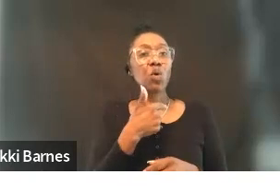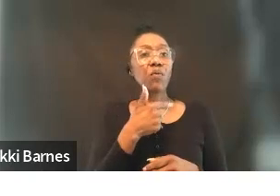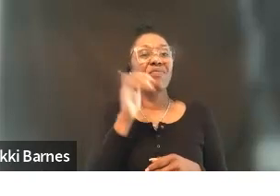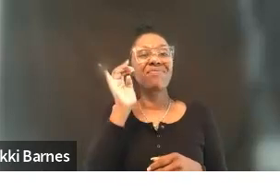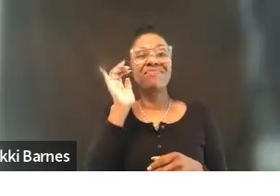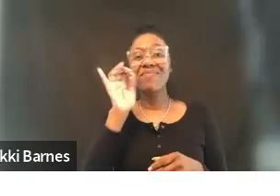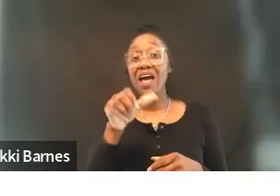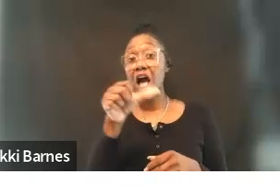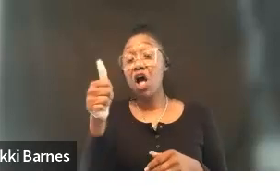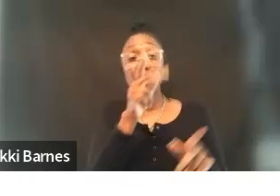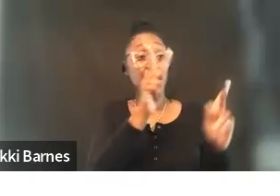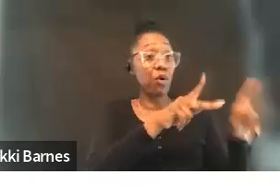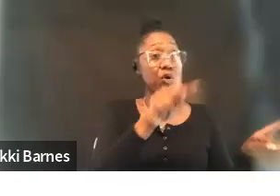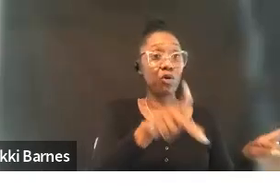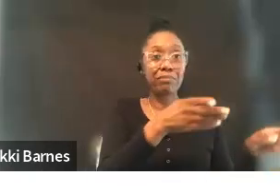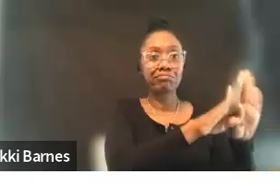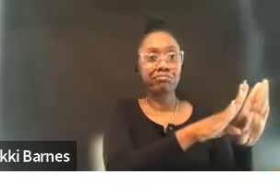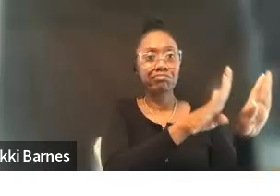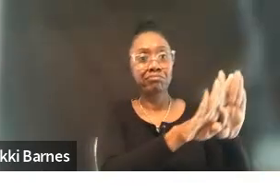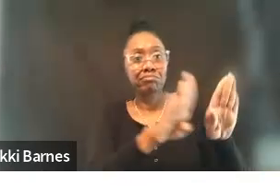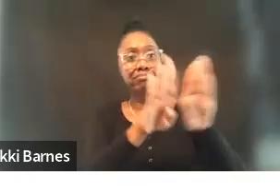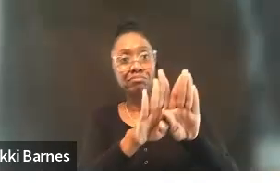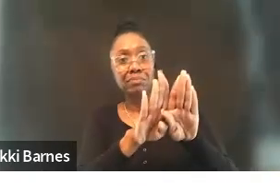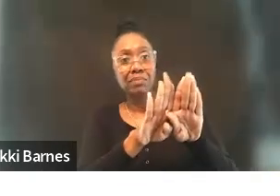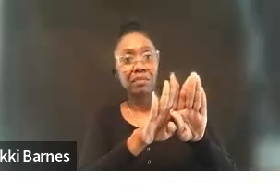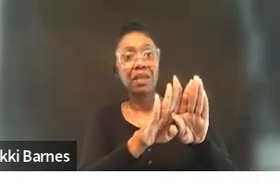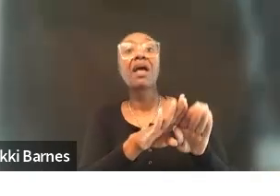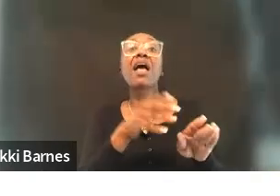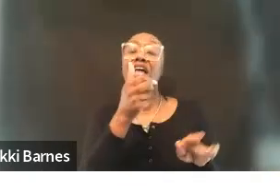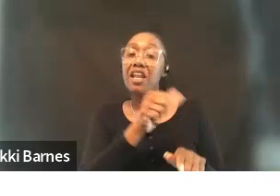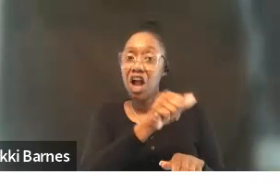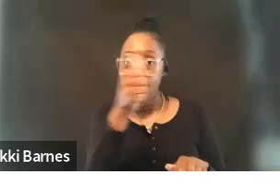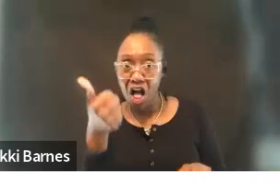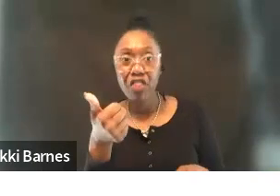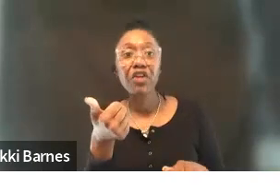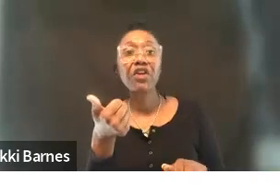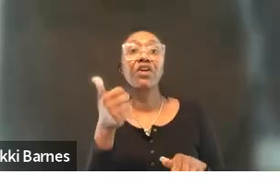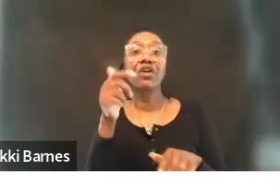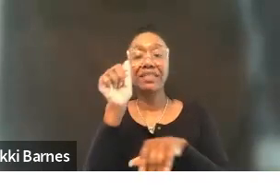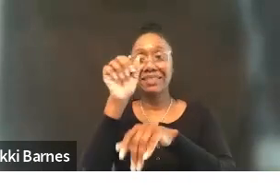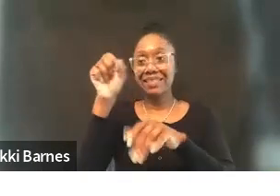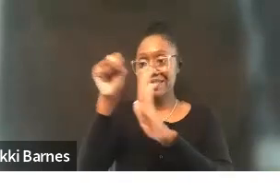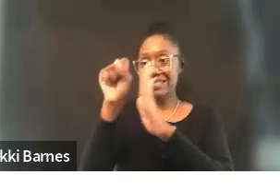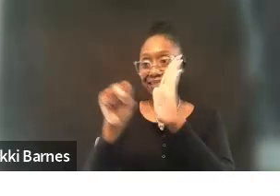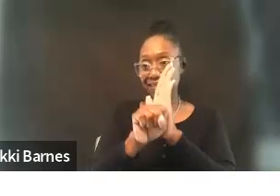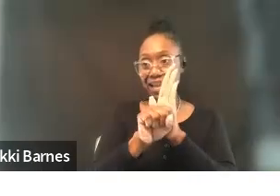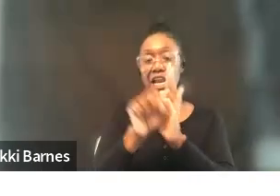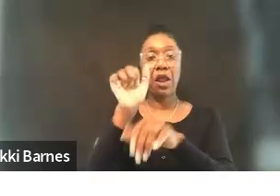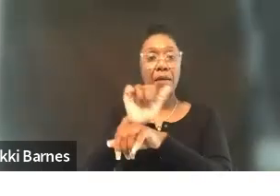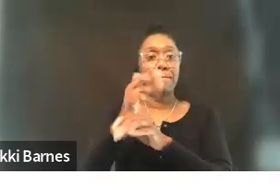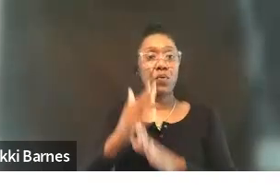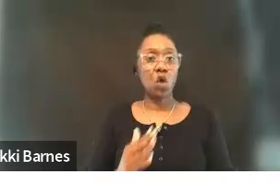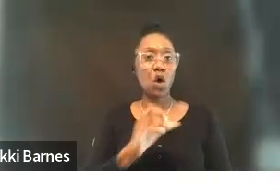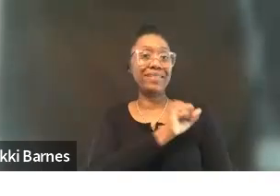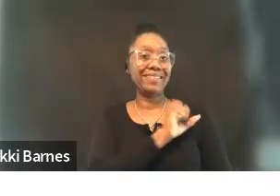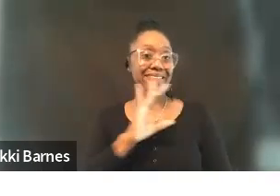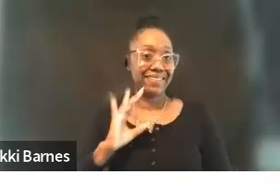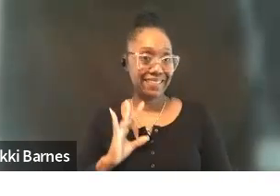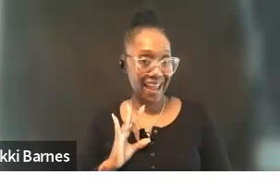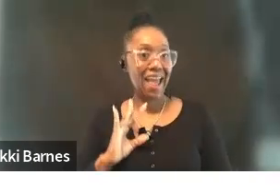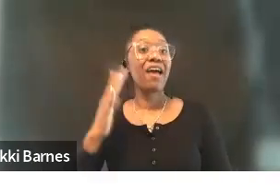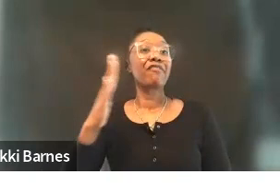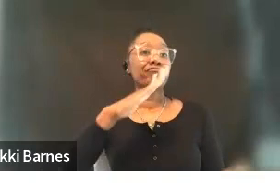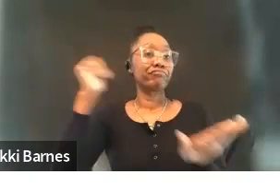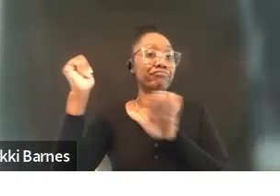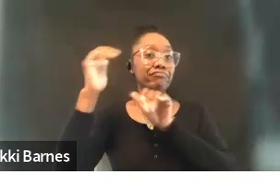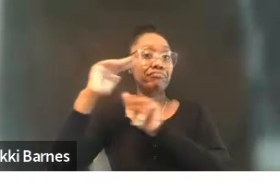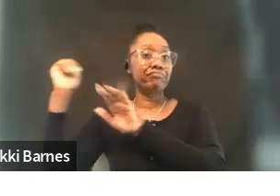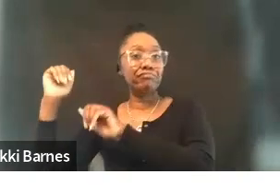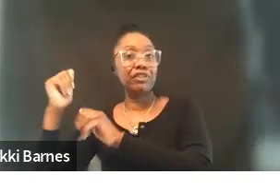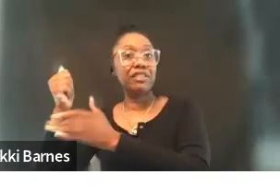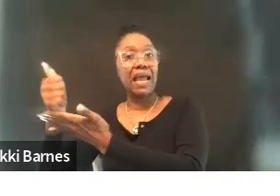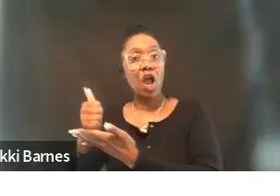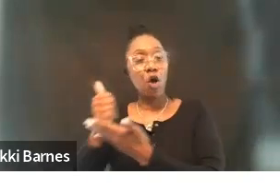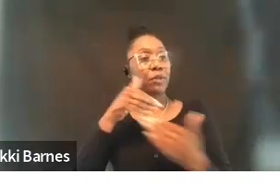I'm then, we also lost some state employed clinical staff that were helping to address. Some behavioral health and psychiatric concerns.